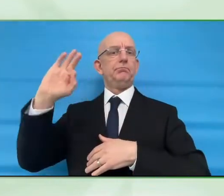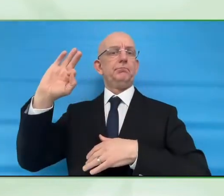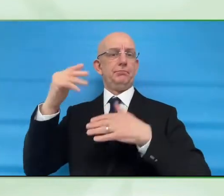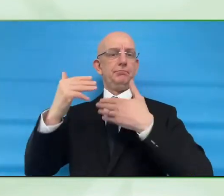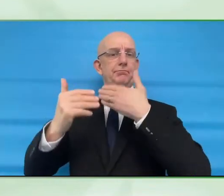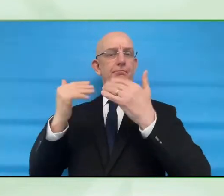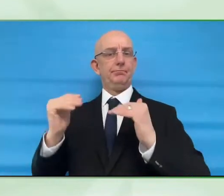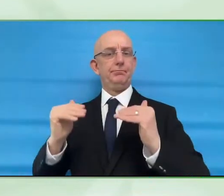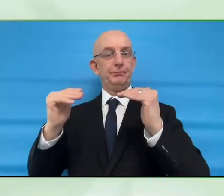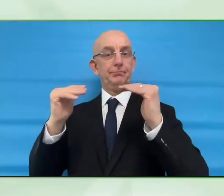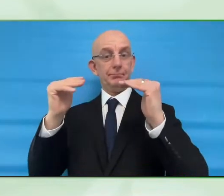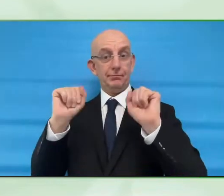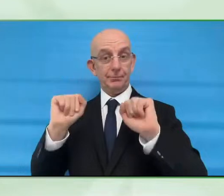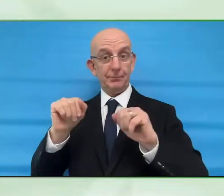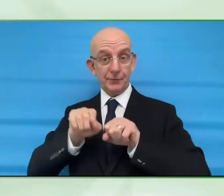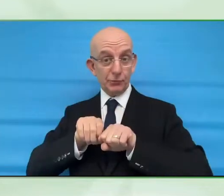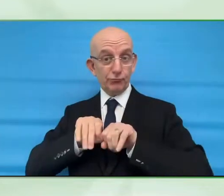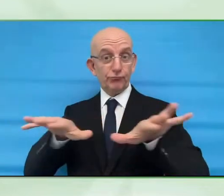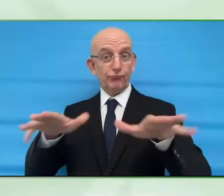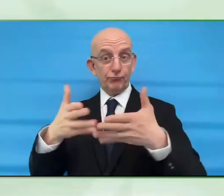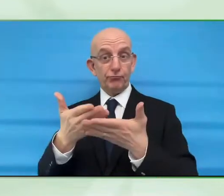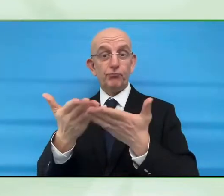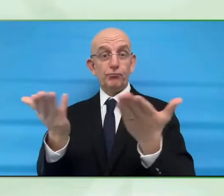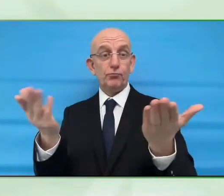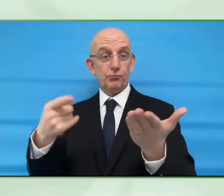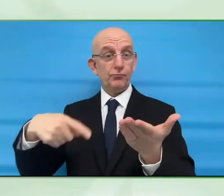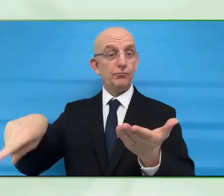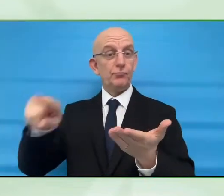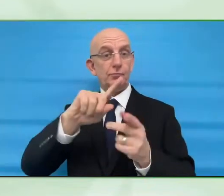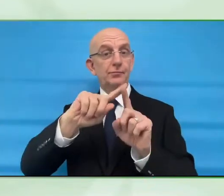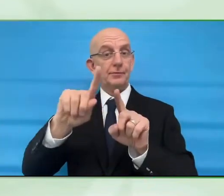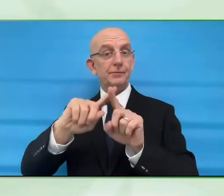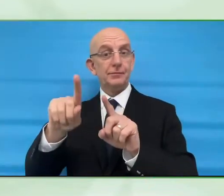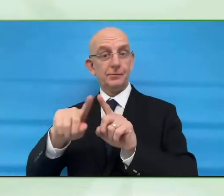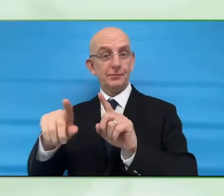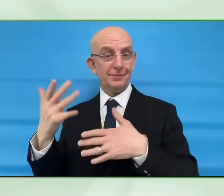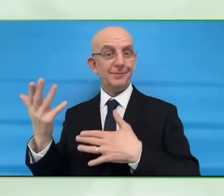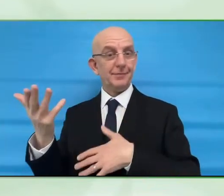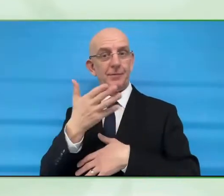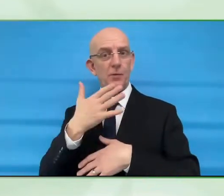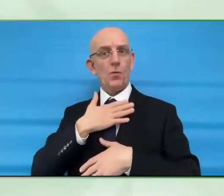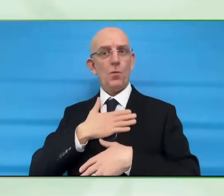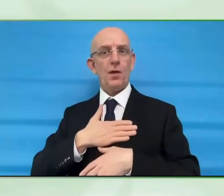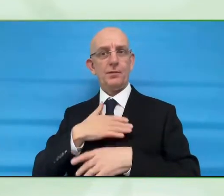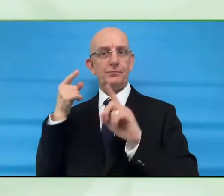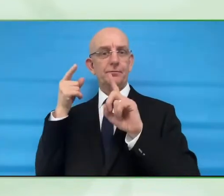If you are jingling coins in a bag or if you drop the coins in a bag?